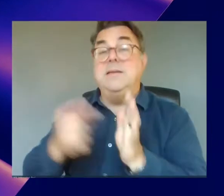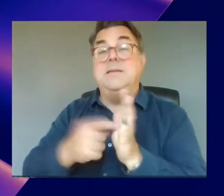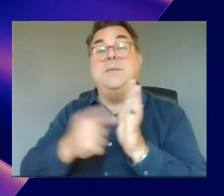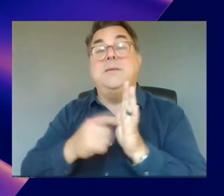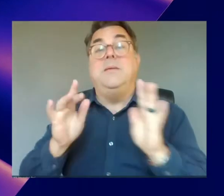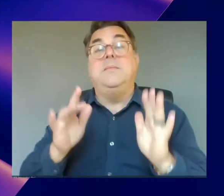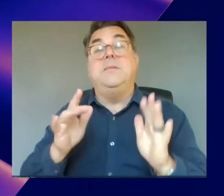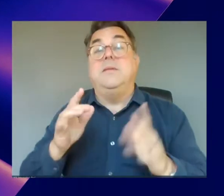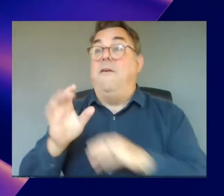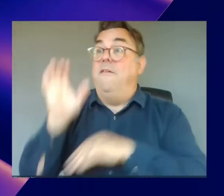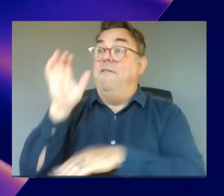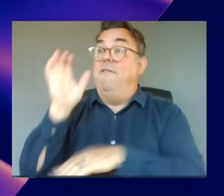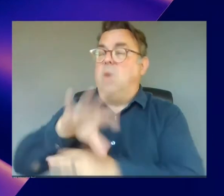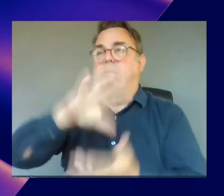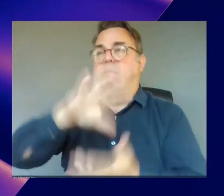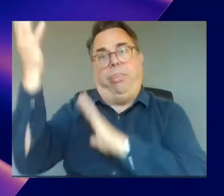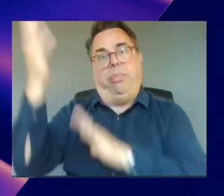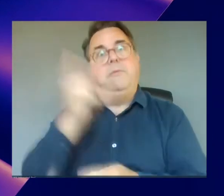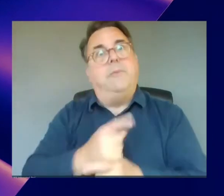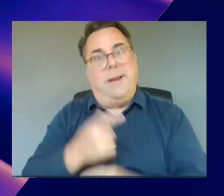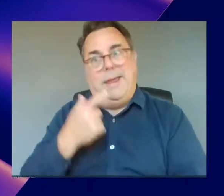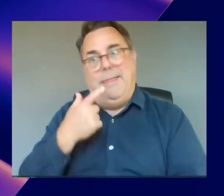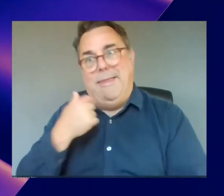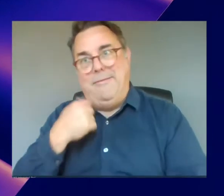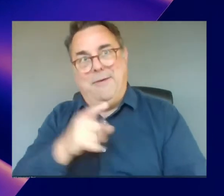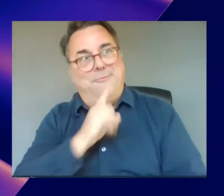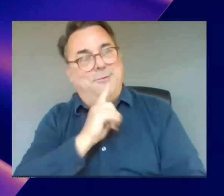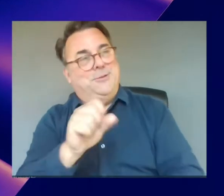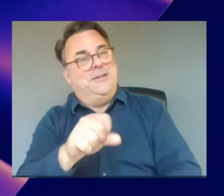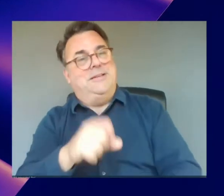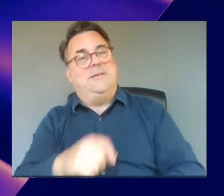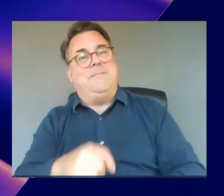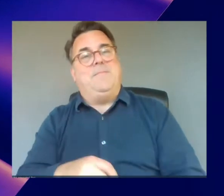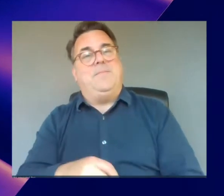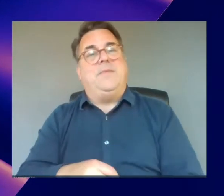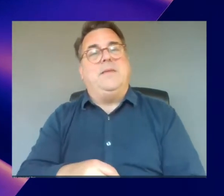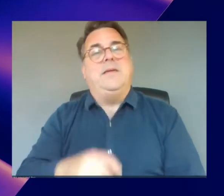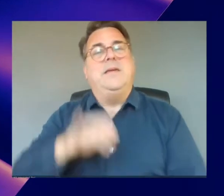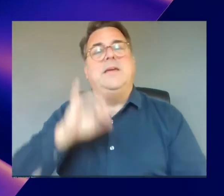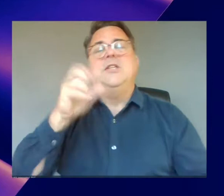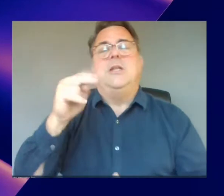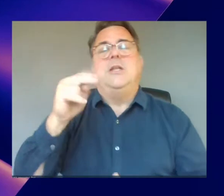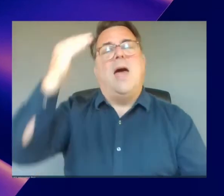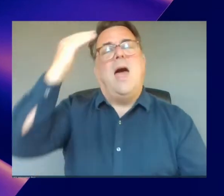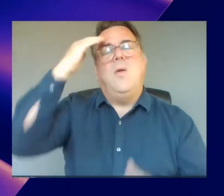Nope. For sure. Yeah, I know there might be some people who are just